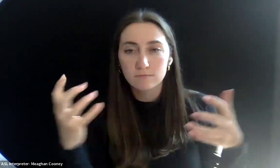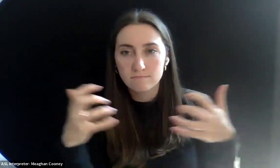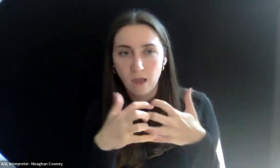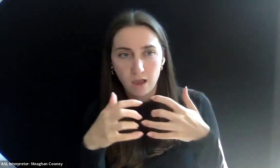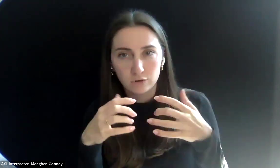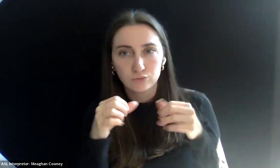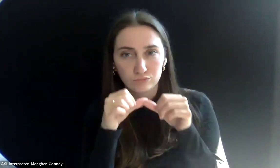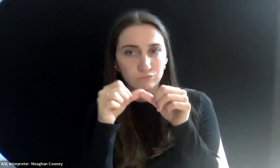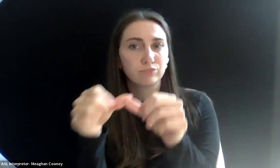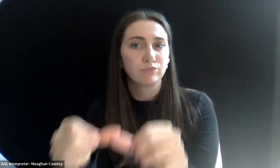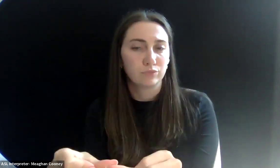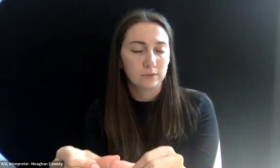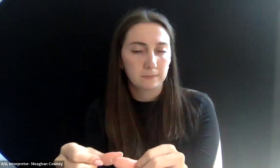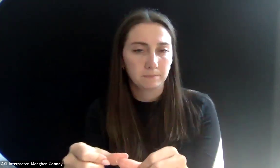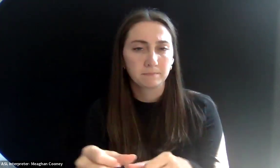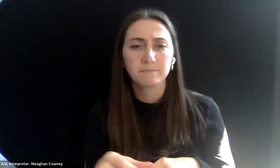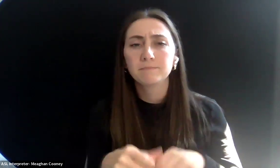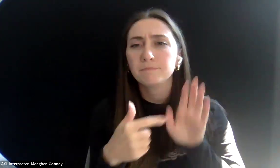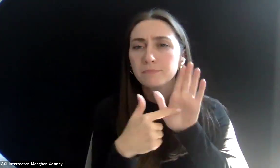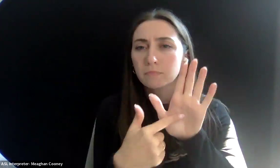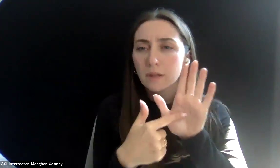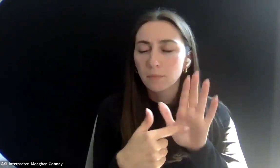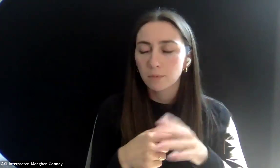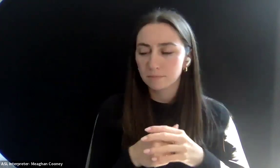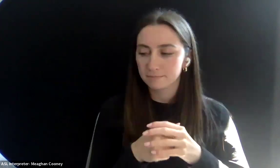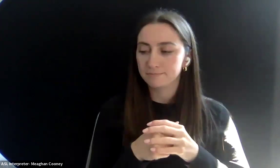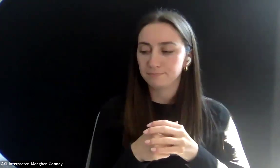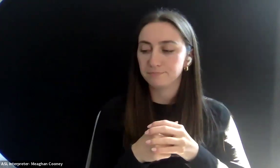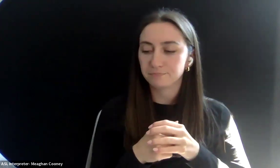So as an example, most what's called long lived structures